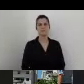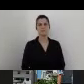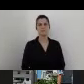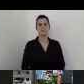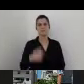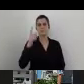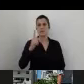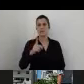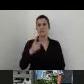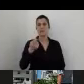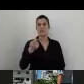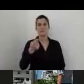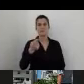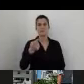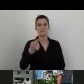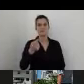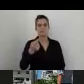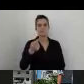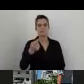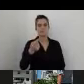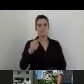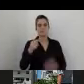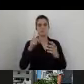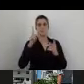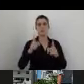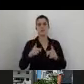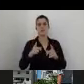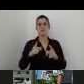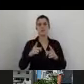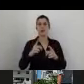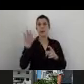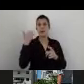and have to look for a big university campus.